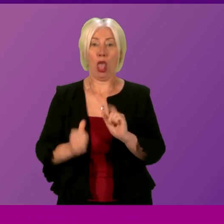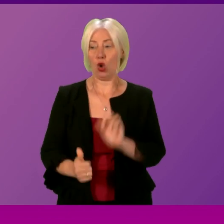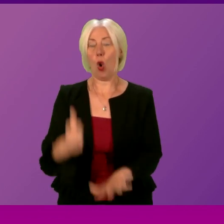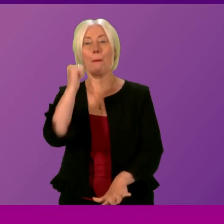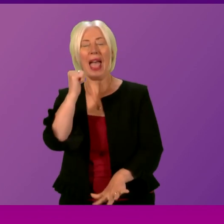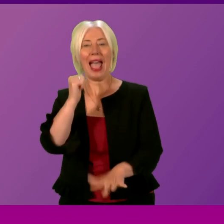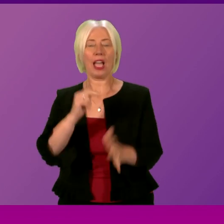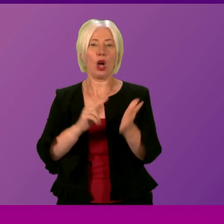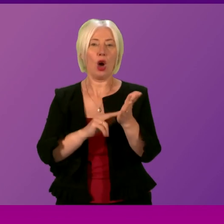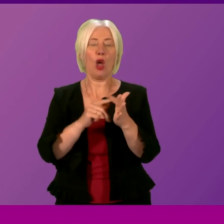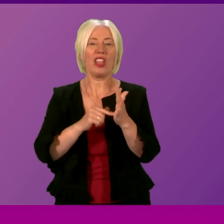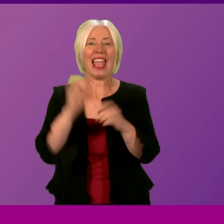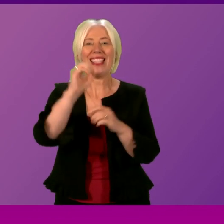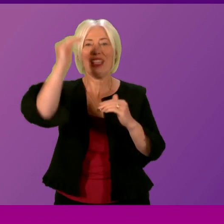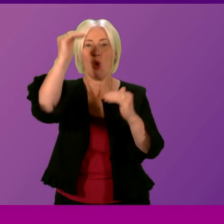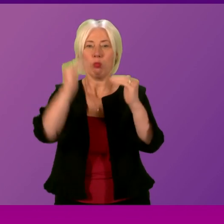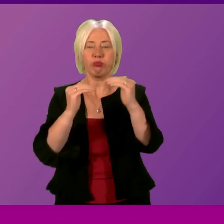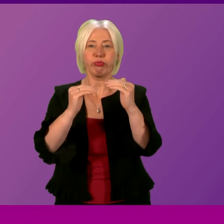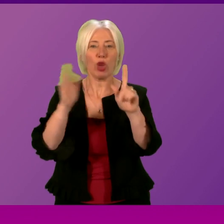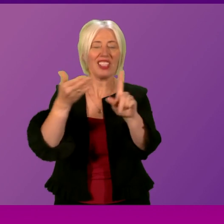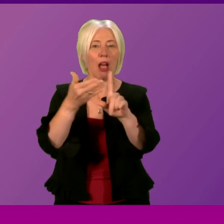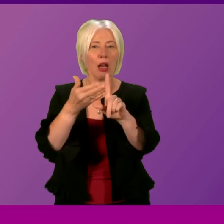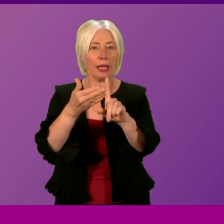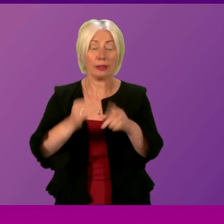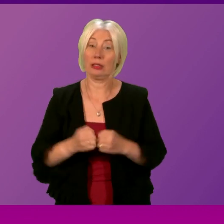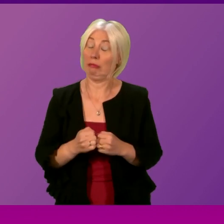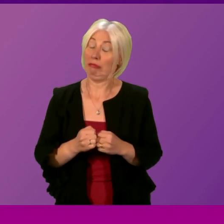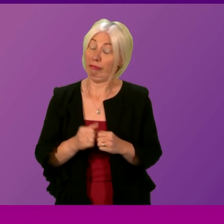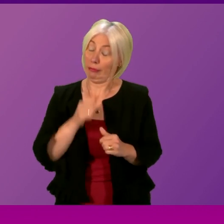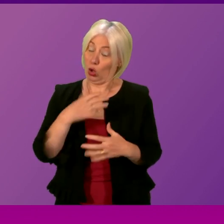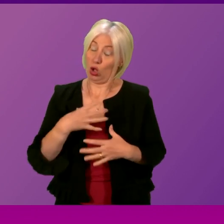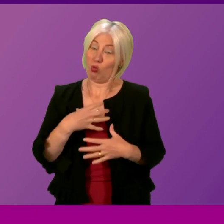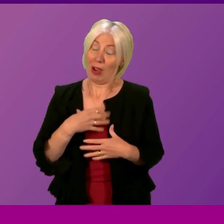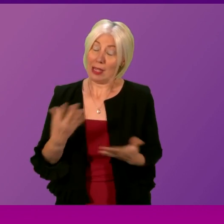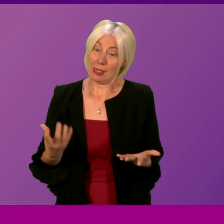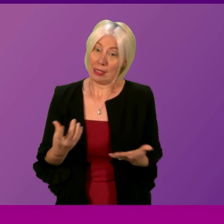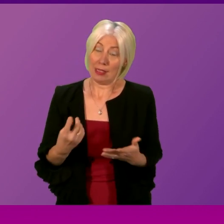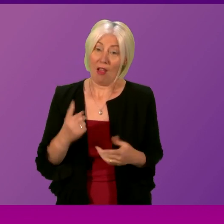zero targets. It is no surprise that one of the first people out of the blocks to